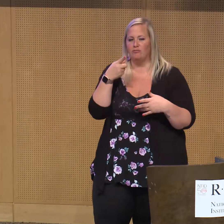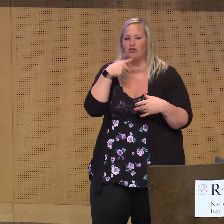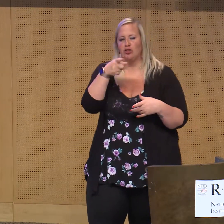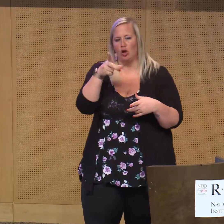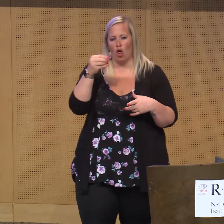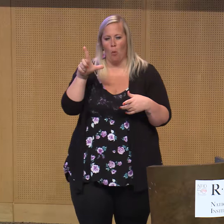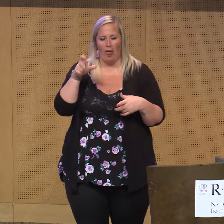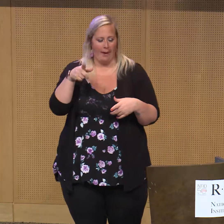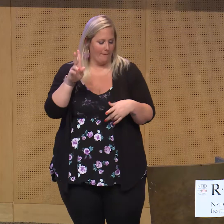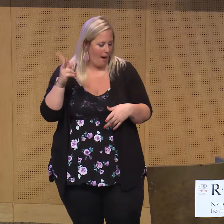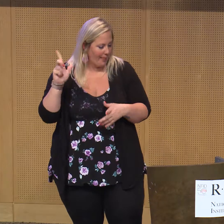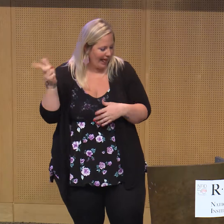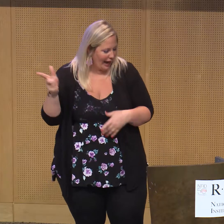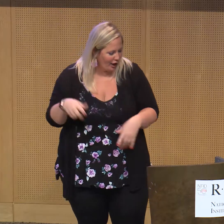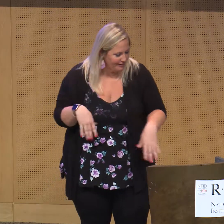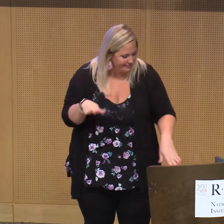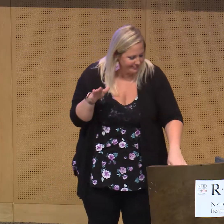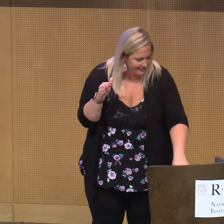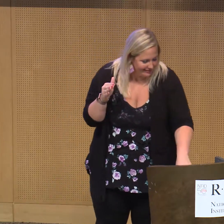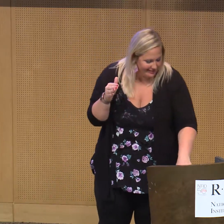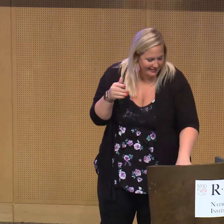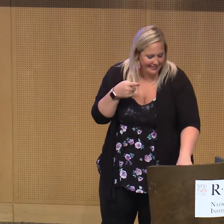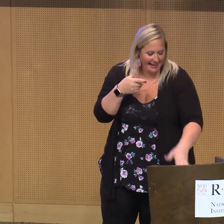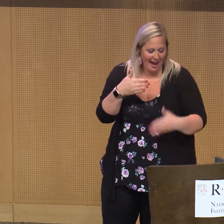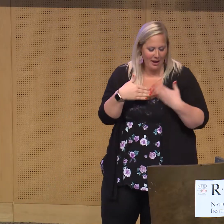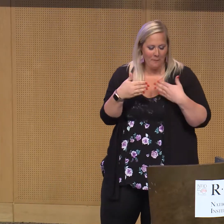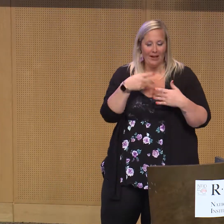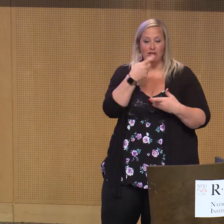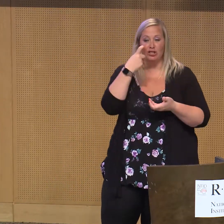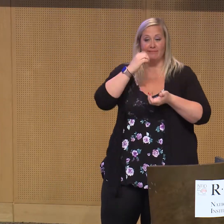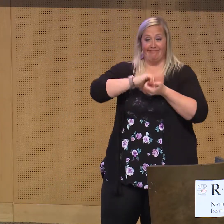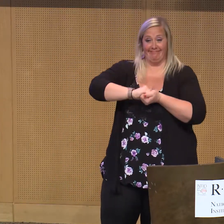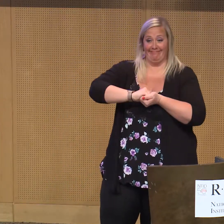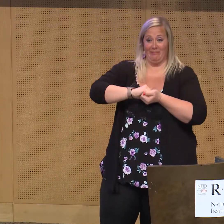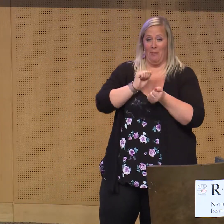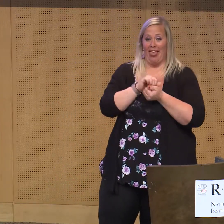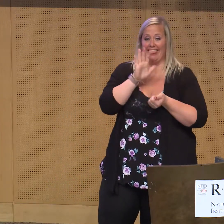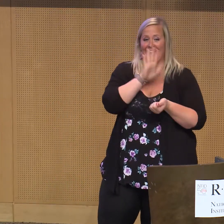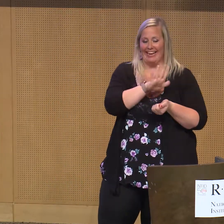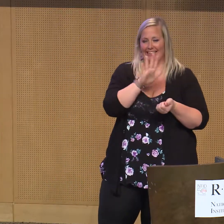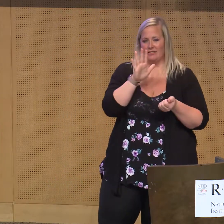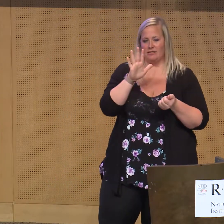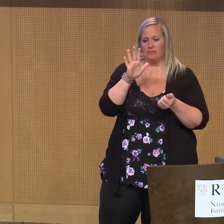or working in social media. Google him later, and you can find out who he is.